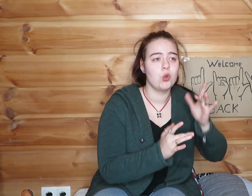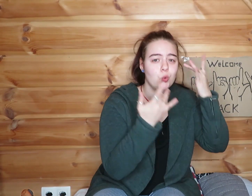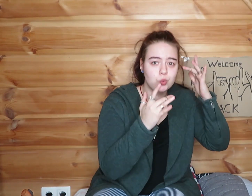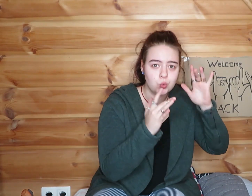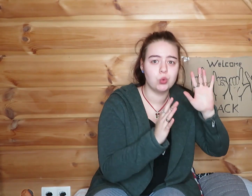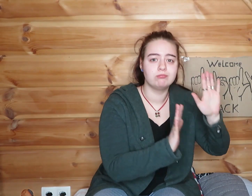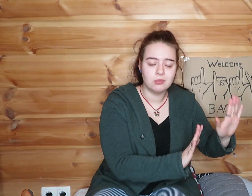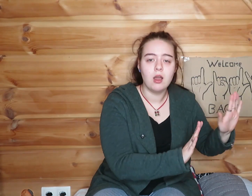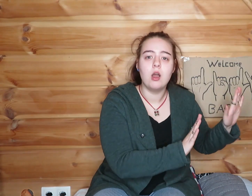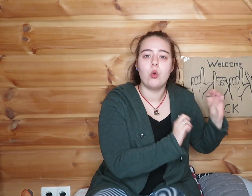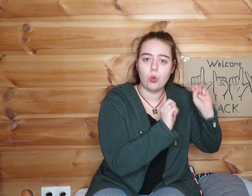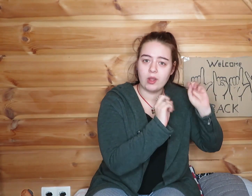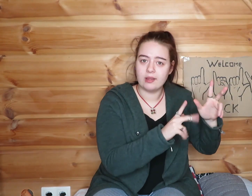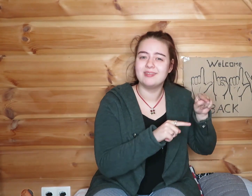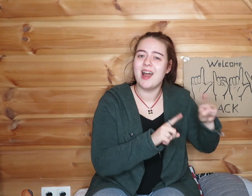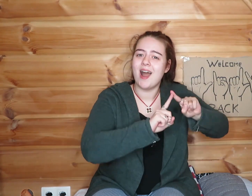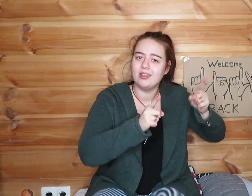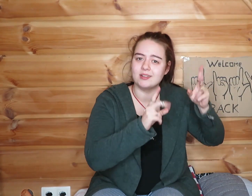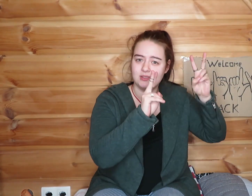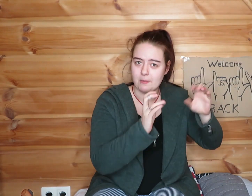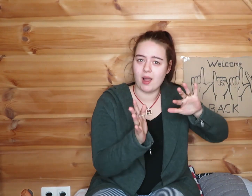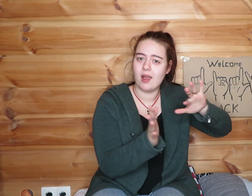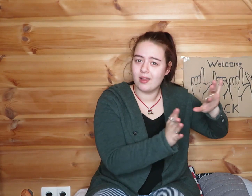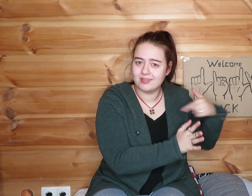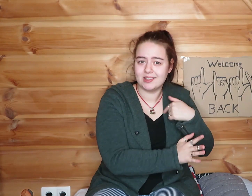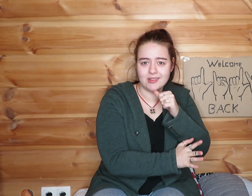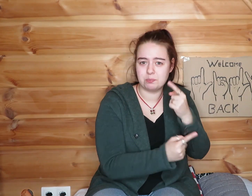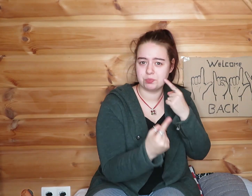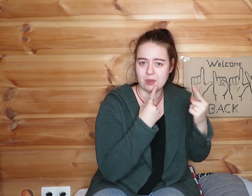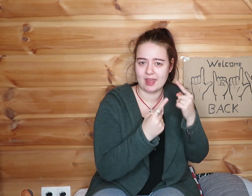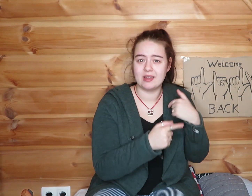they grew up in deaf culture. That is something different. But that is not what I am discussing right now.